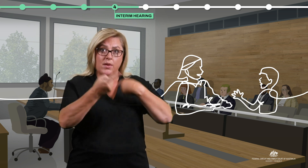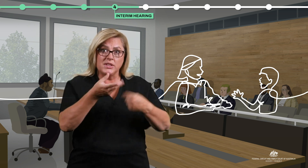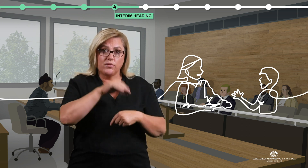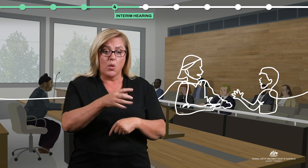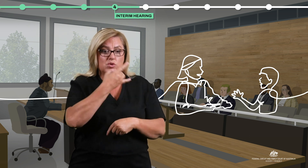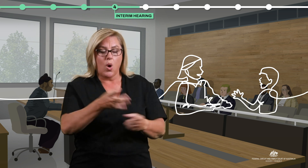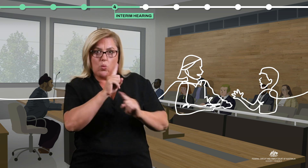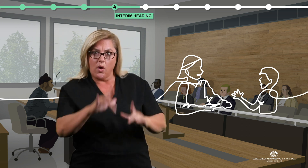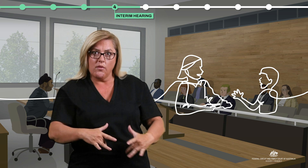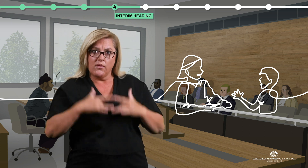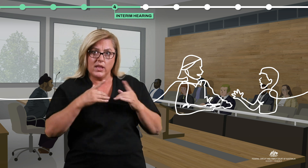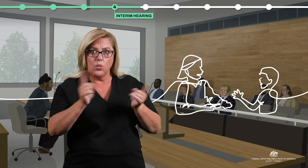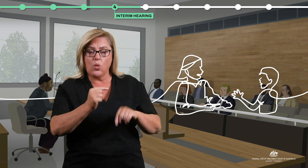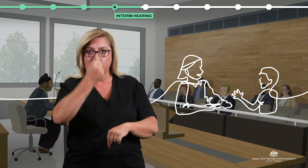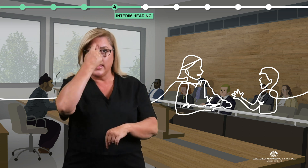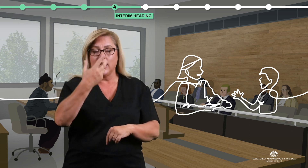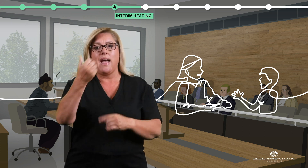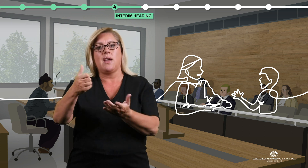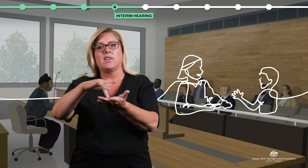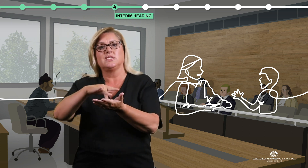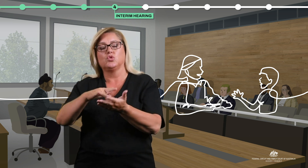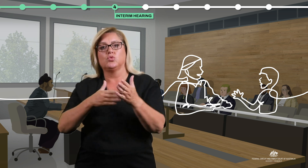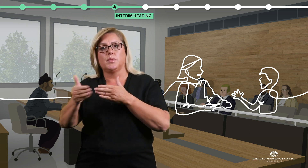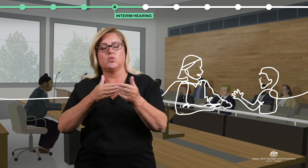and can inform the interim arrangements put in place.